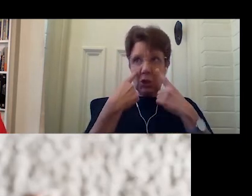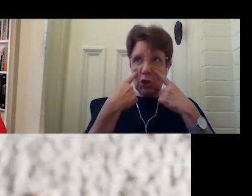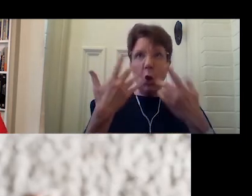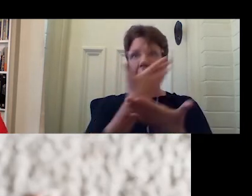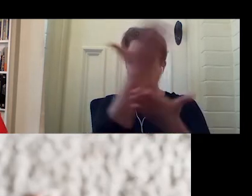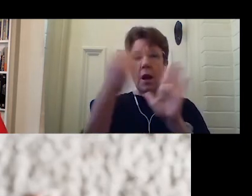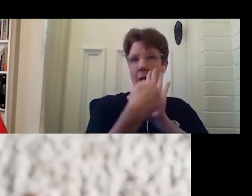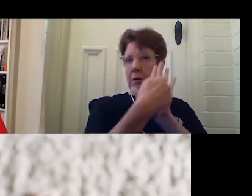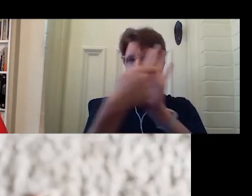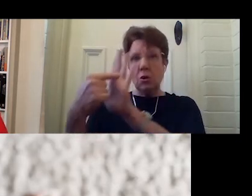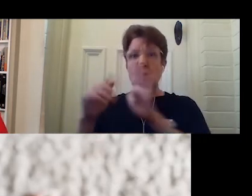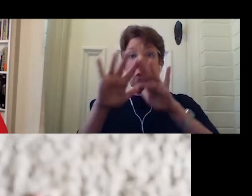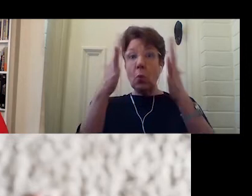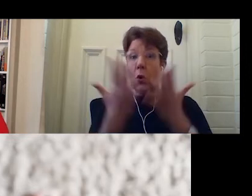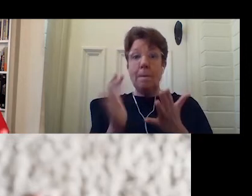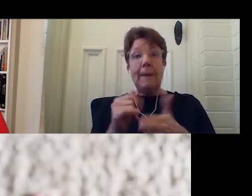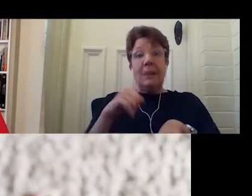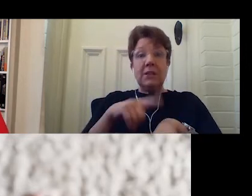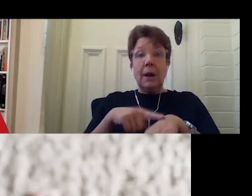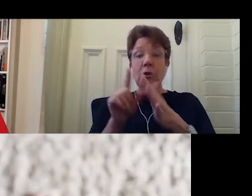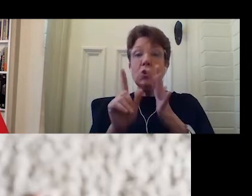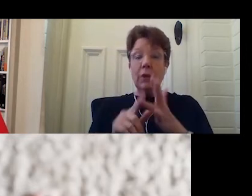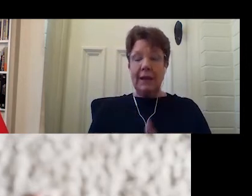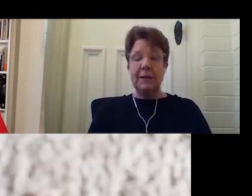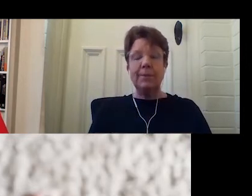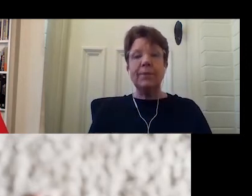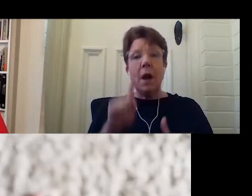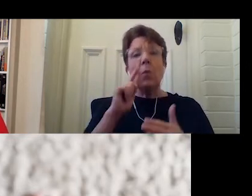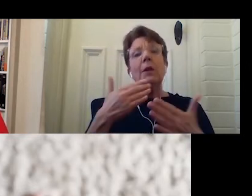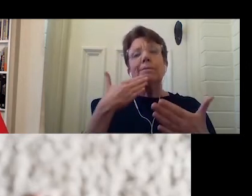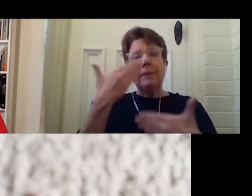to develop one? And, again, I'll be sharing more resources with you in a